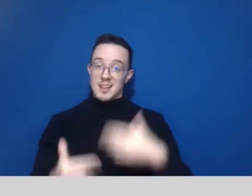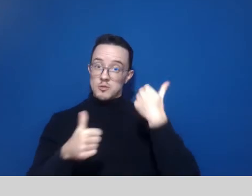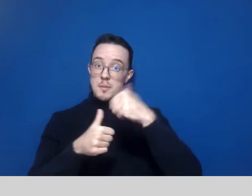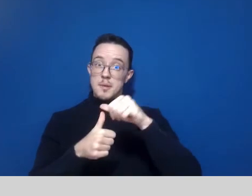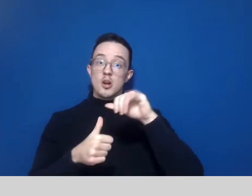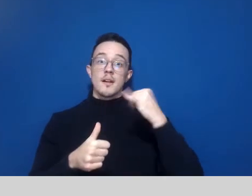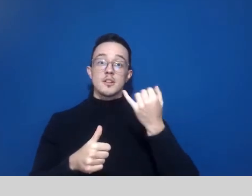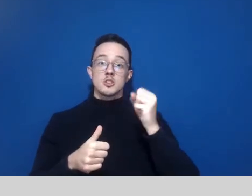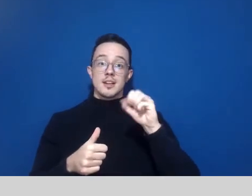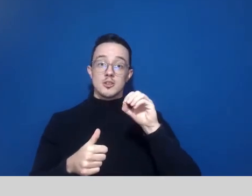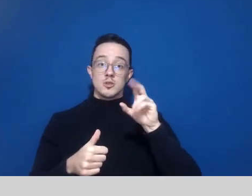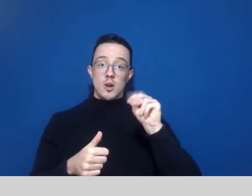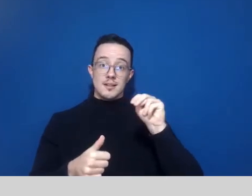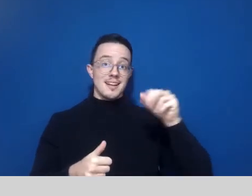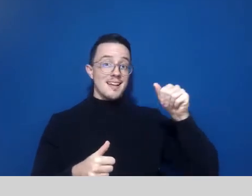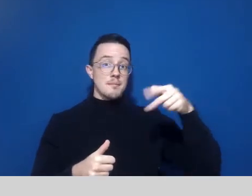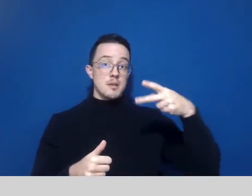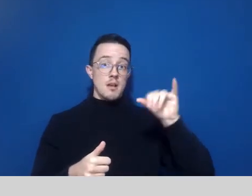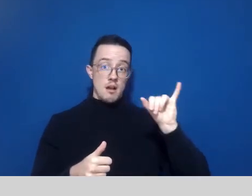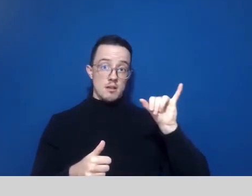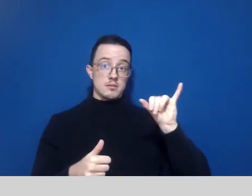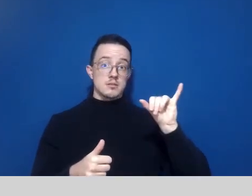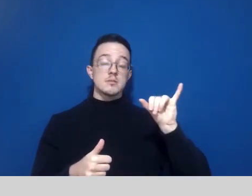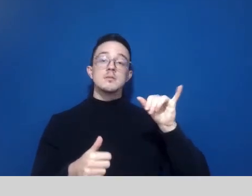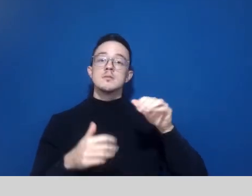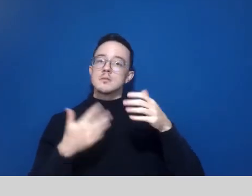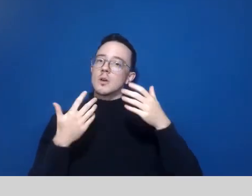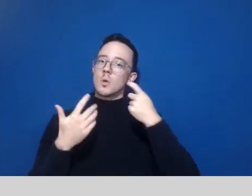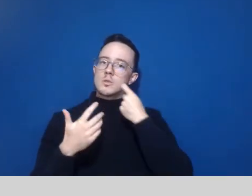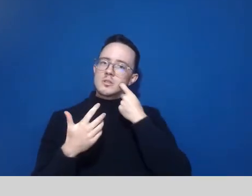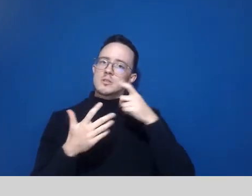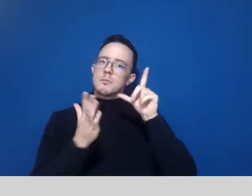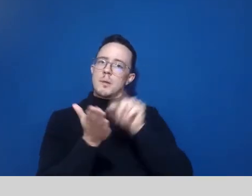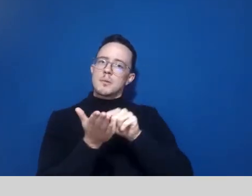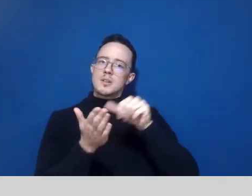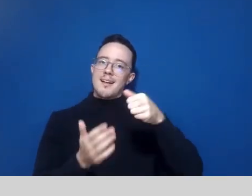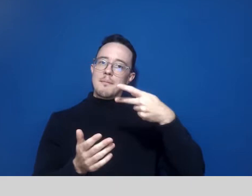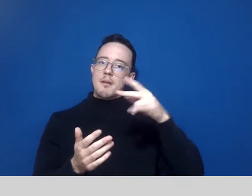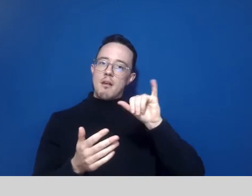So we have just published an API online for squirrel data that anyone